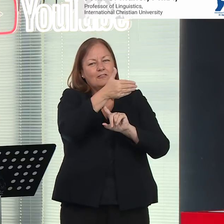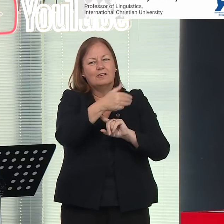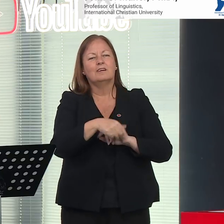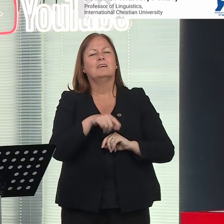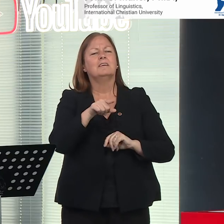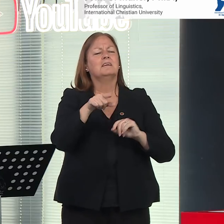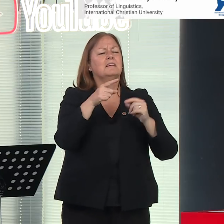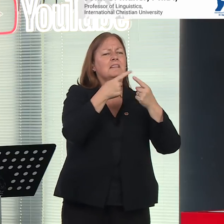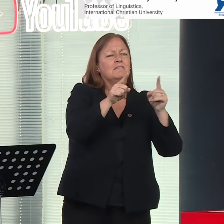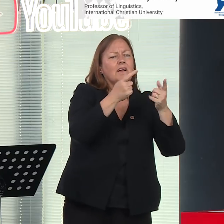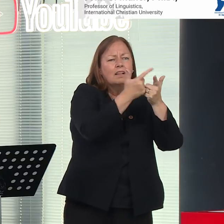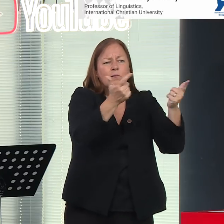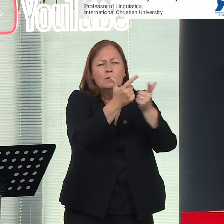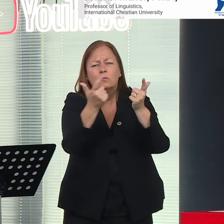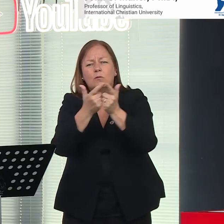And so can we establish such a